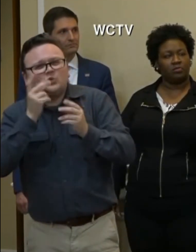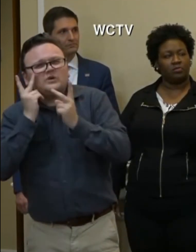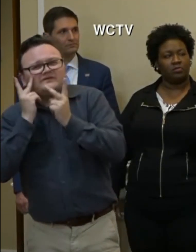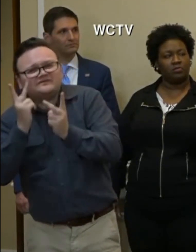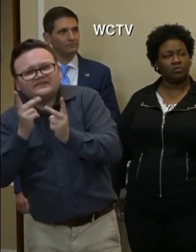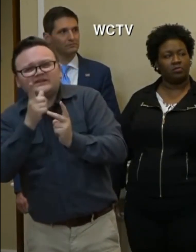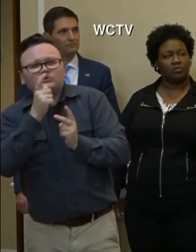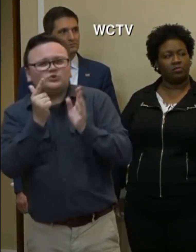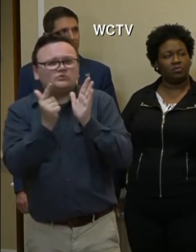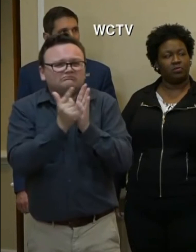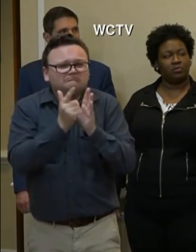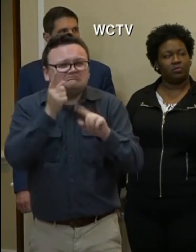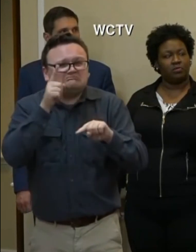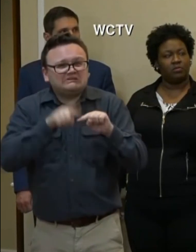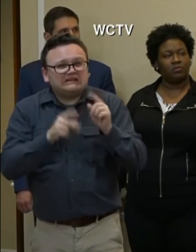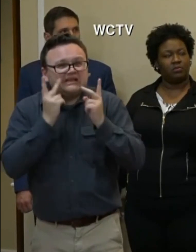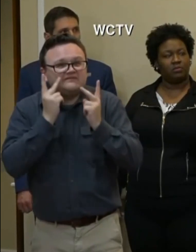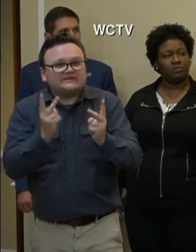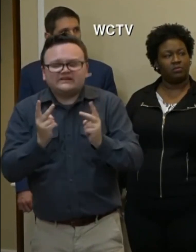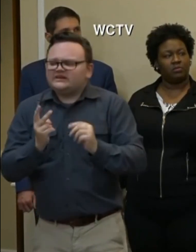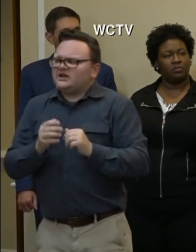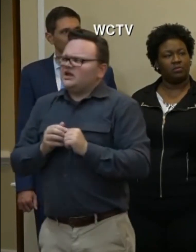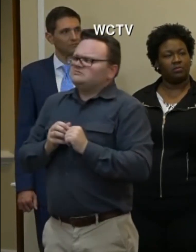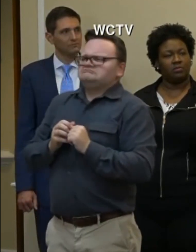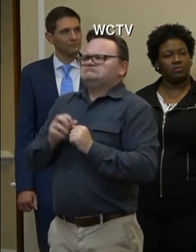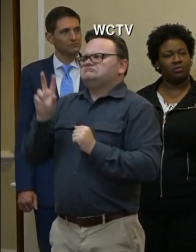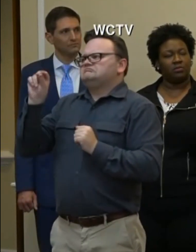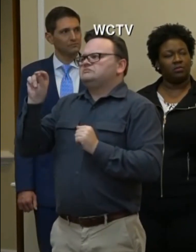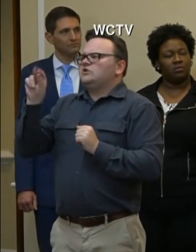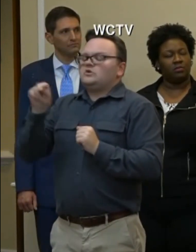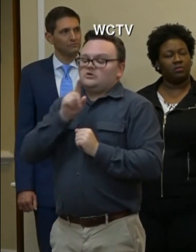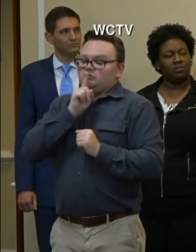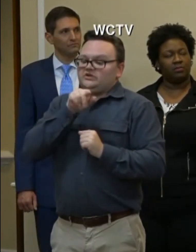taking really significant mitigation steps just given the threat obviously